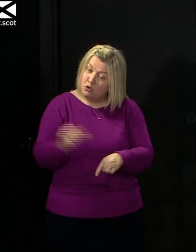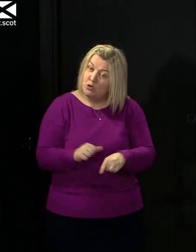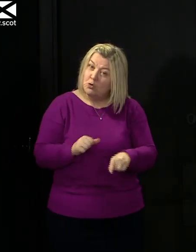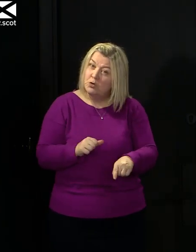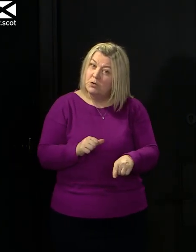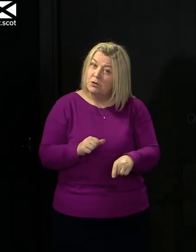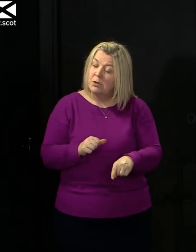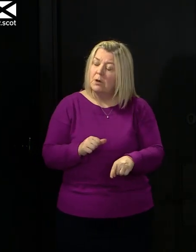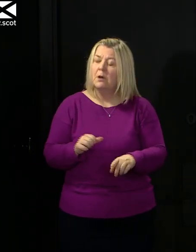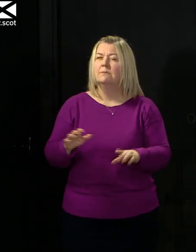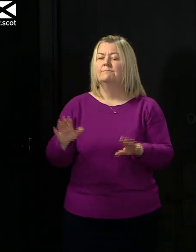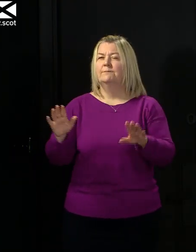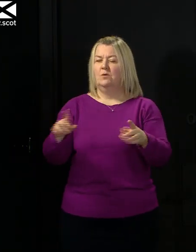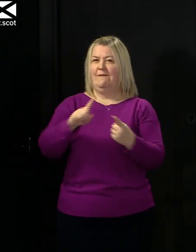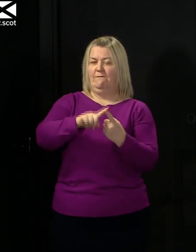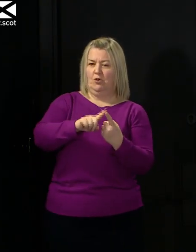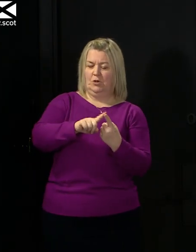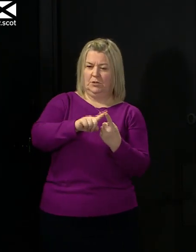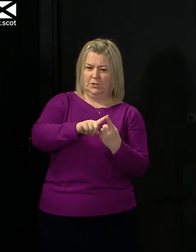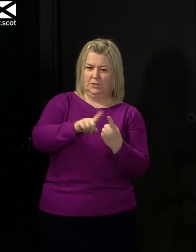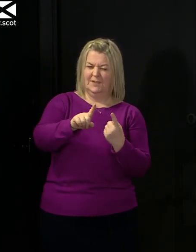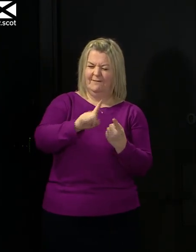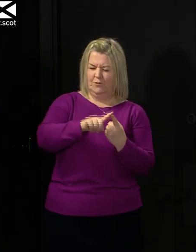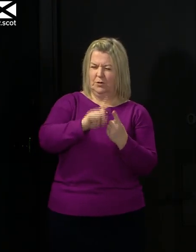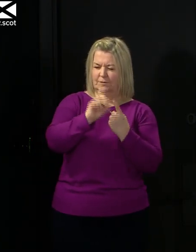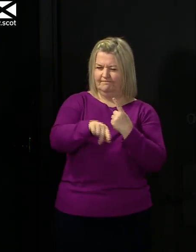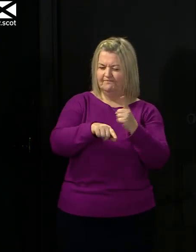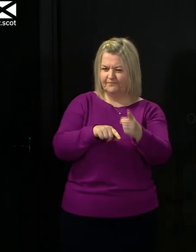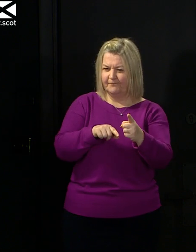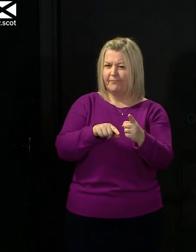all possible? In relation to your first questions, other people can judge whether they think I got